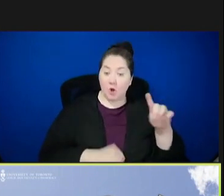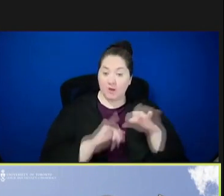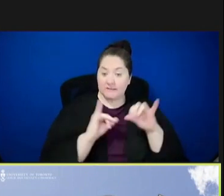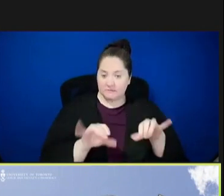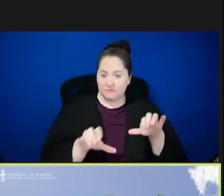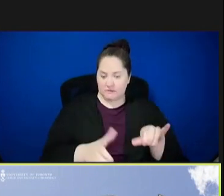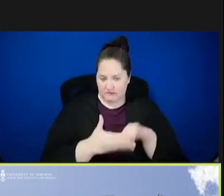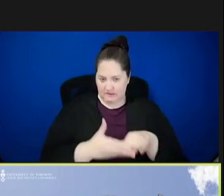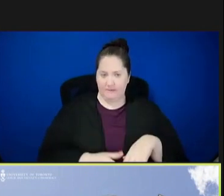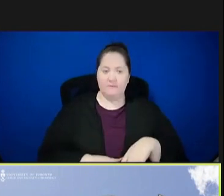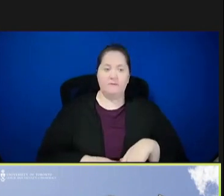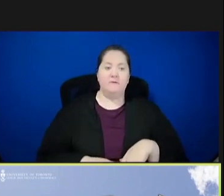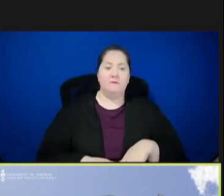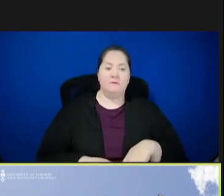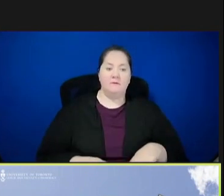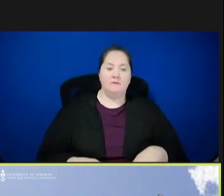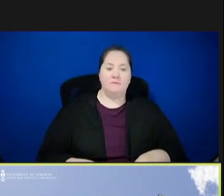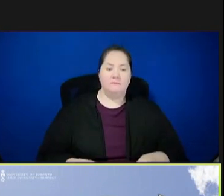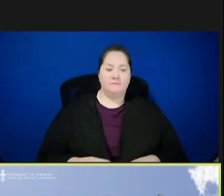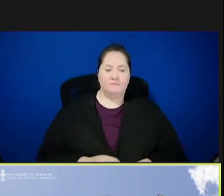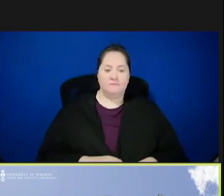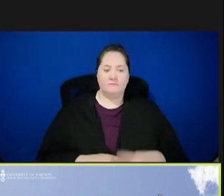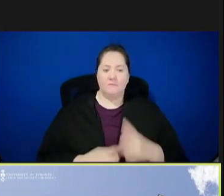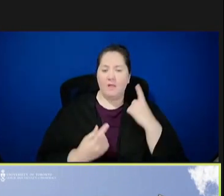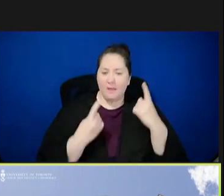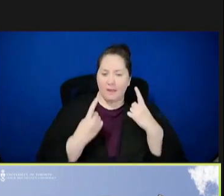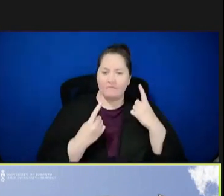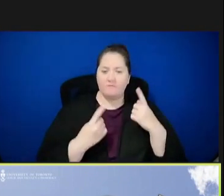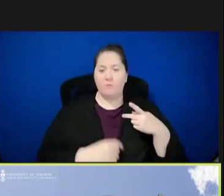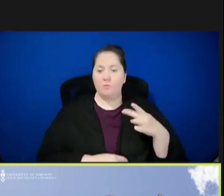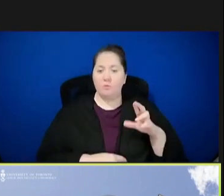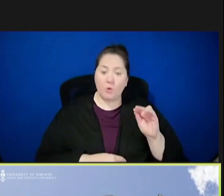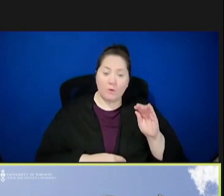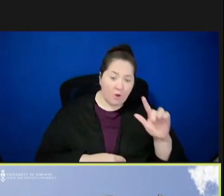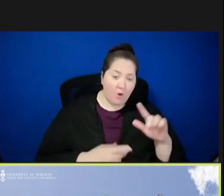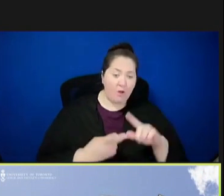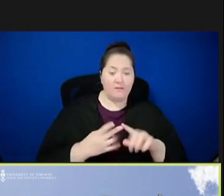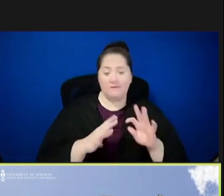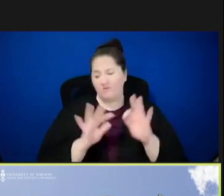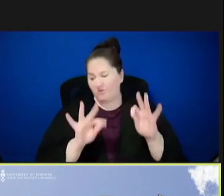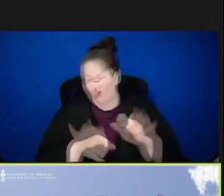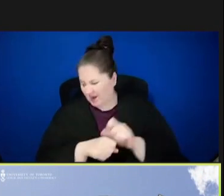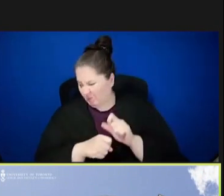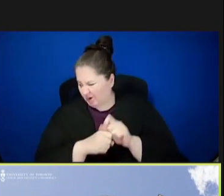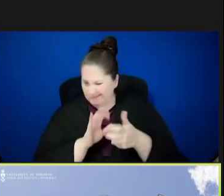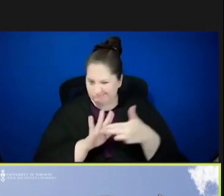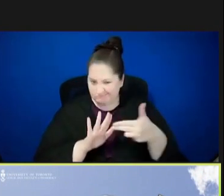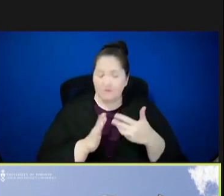So, as I said, it can be thought of as a protocol or a framework, but some tool that helps us to